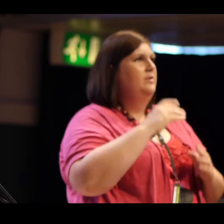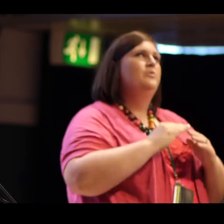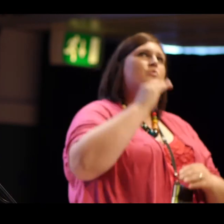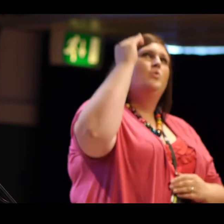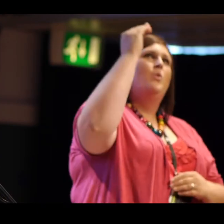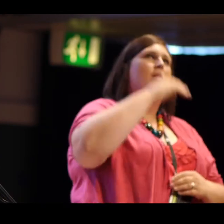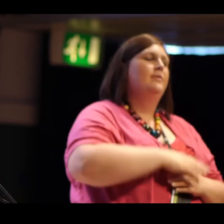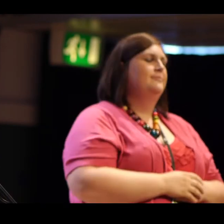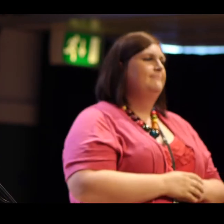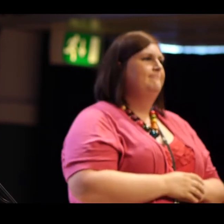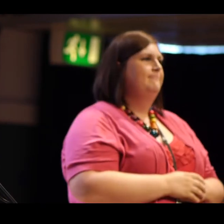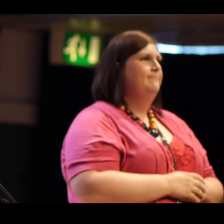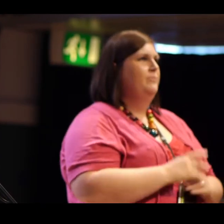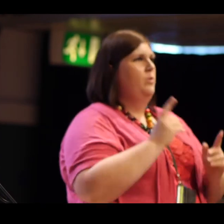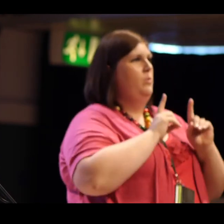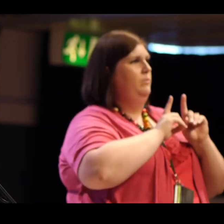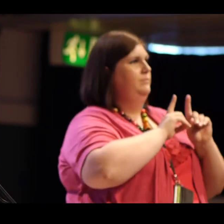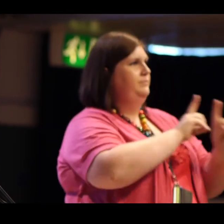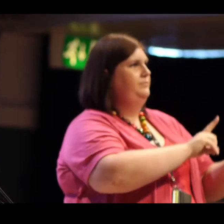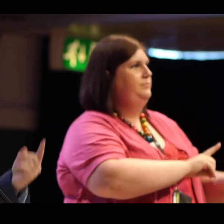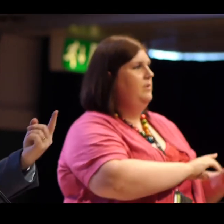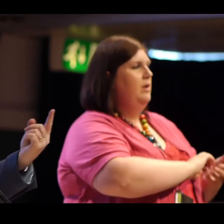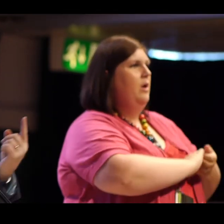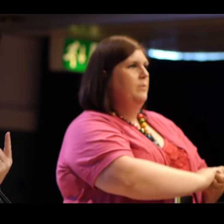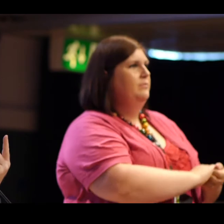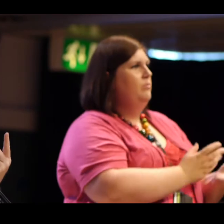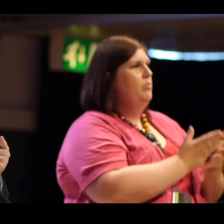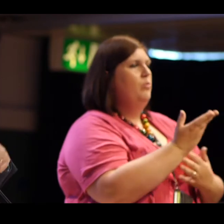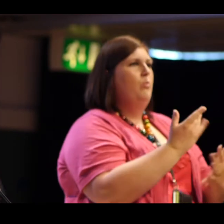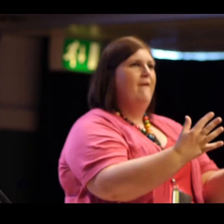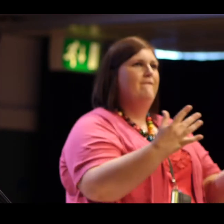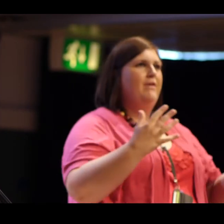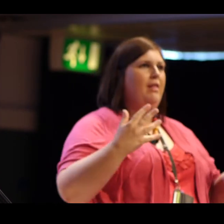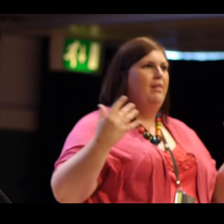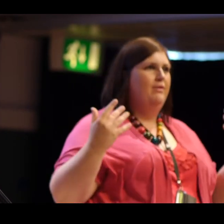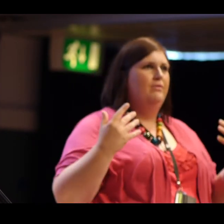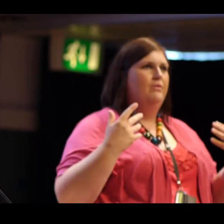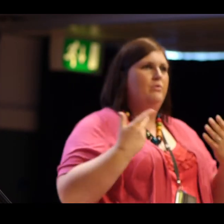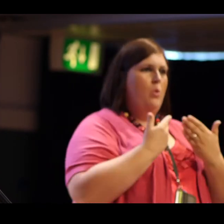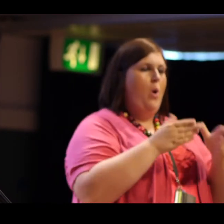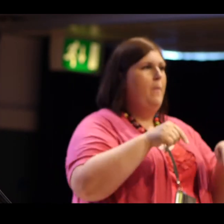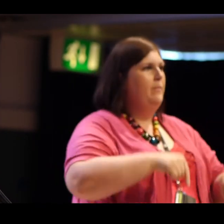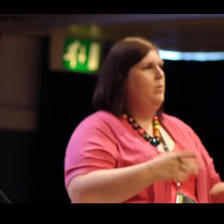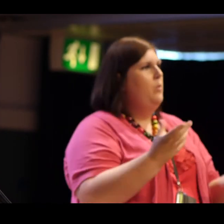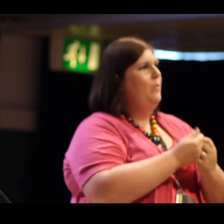and it's him walking from the helicopter, through a field, to come and open this building with Princess Diana.